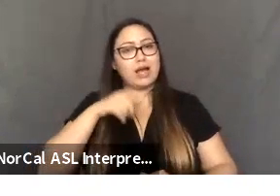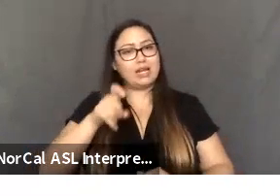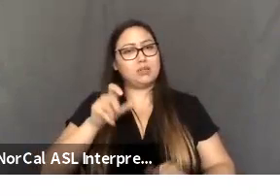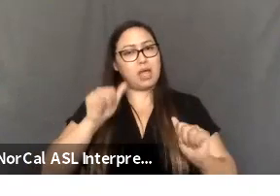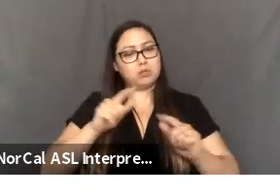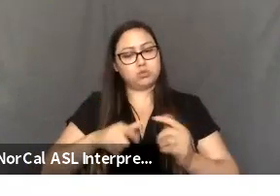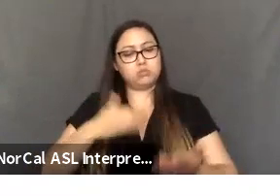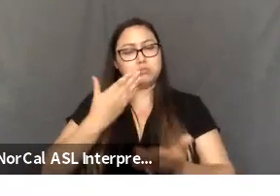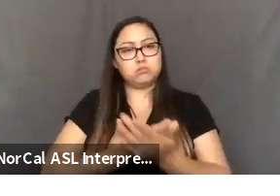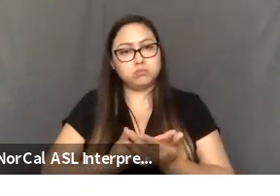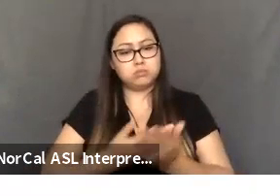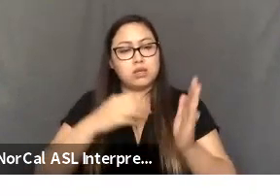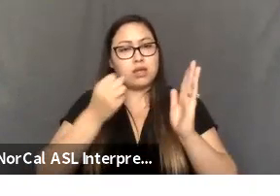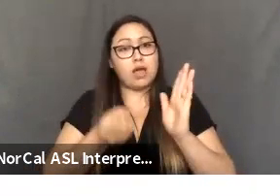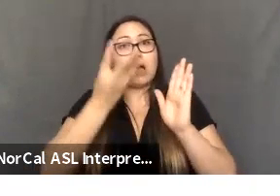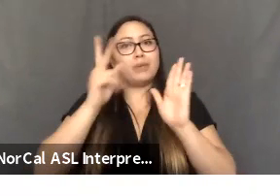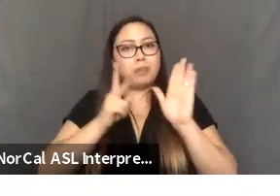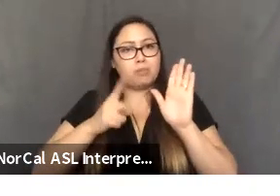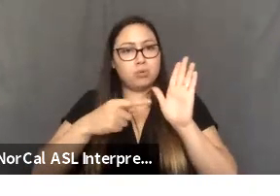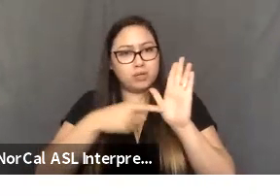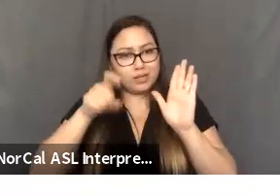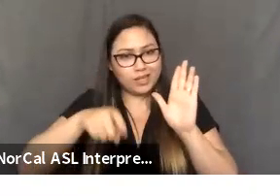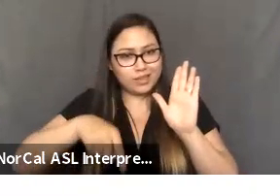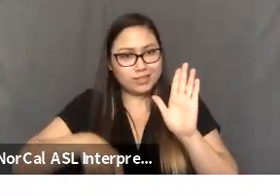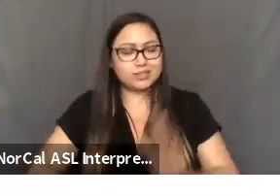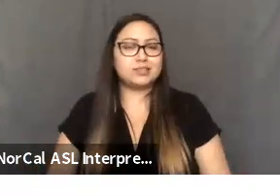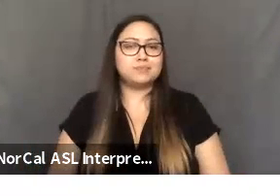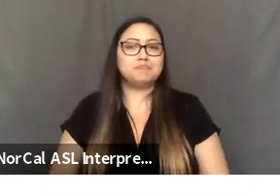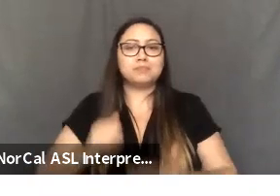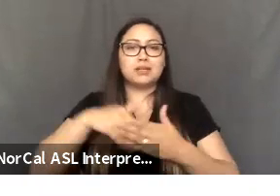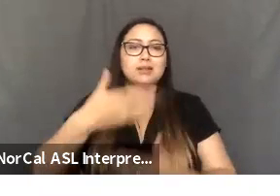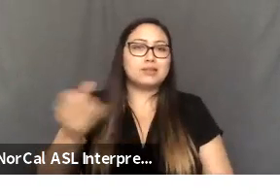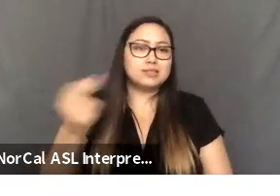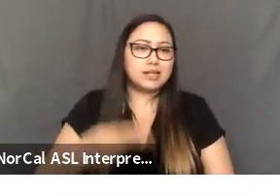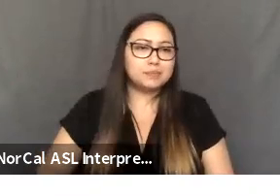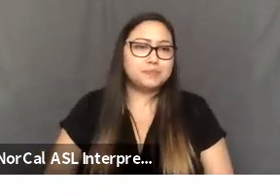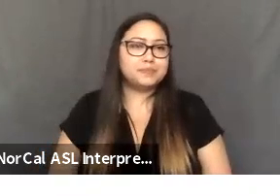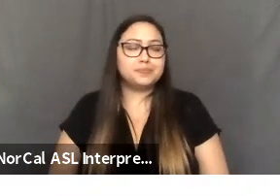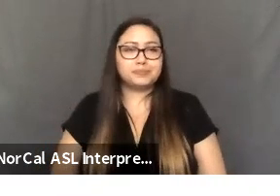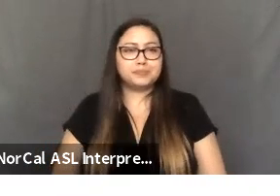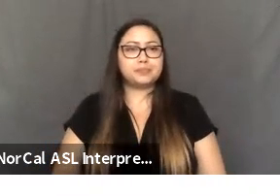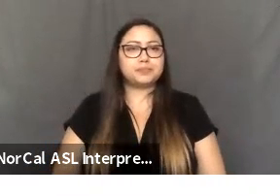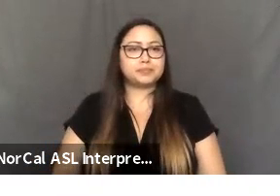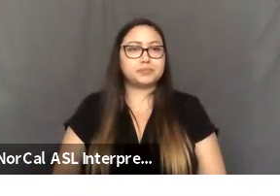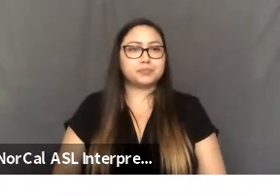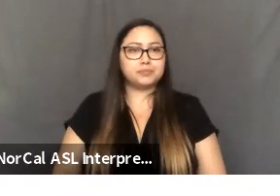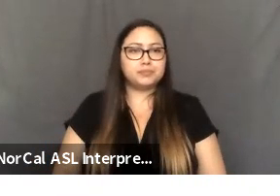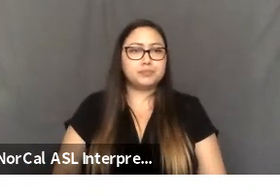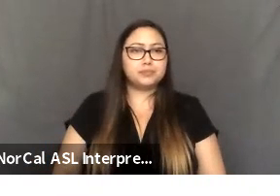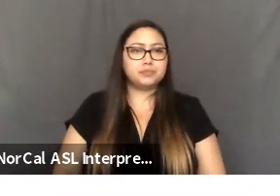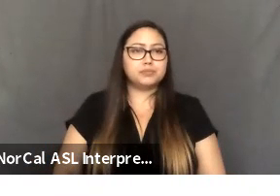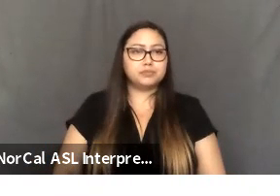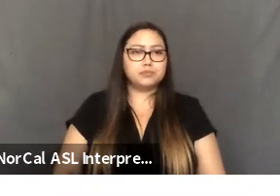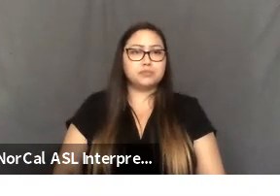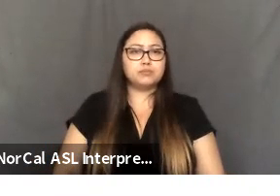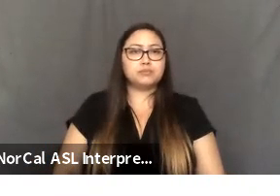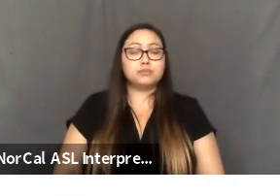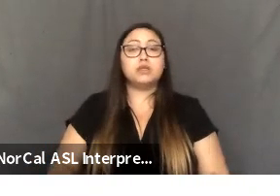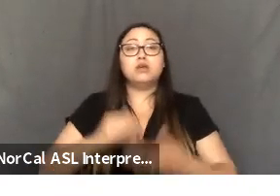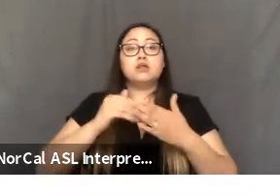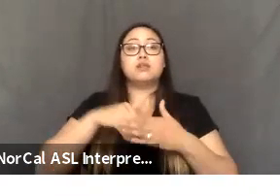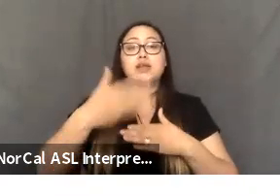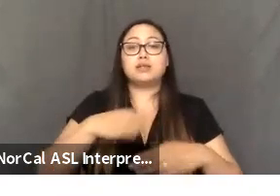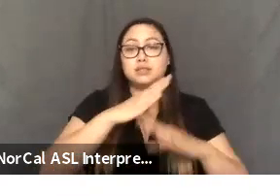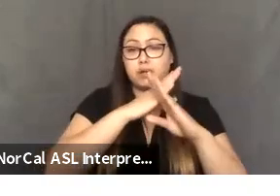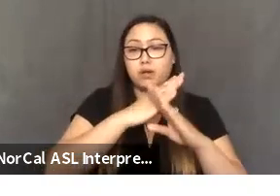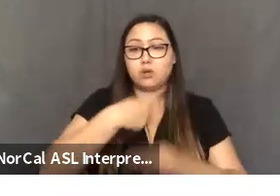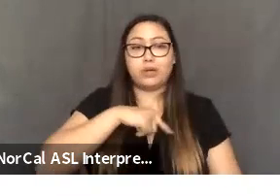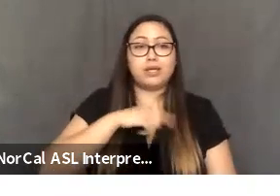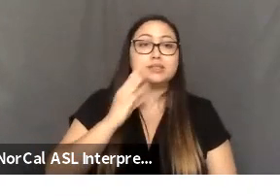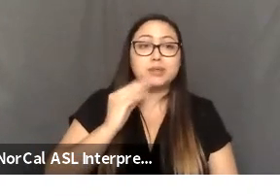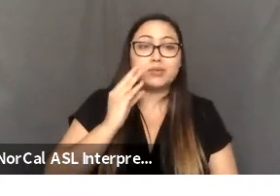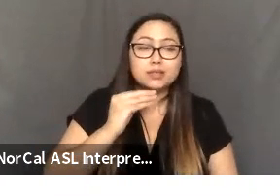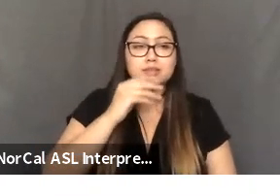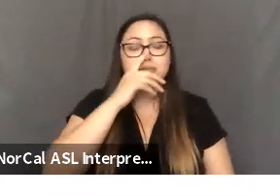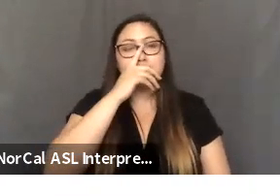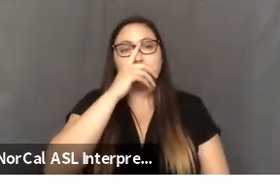this is our member population." Next slide. Our next barrier they encountered was staff